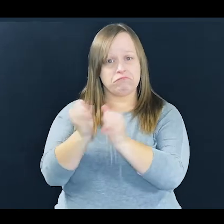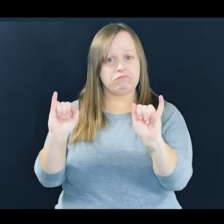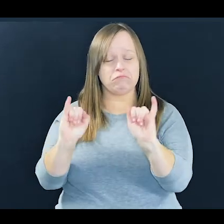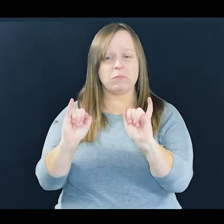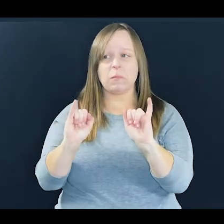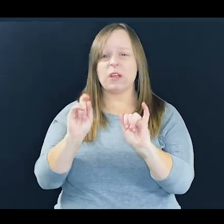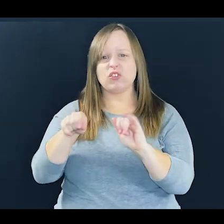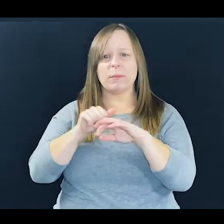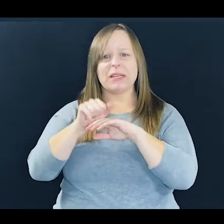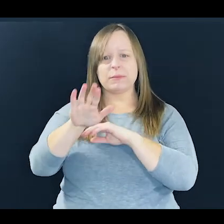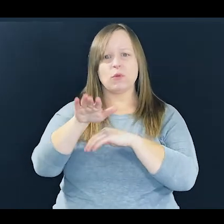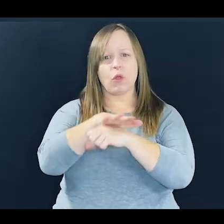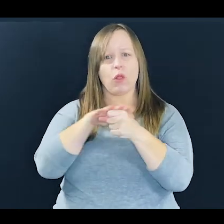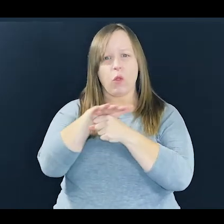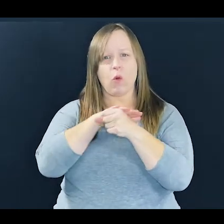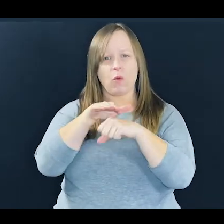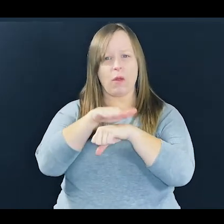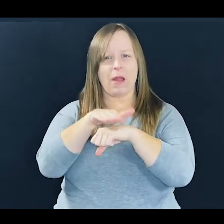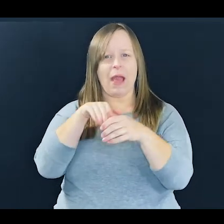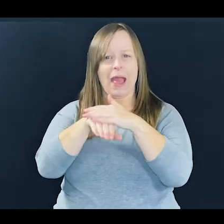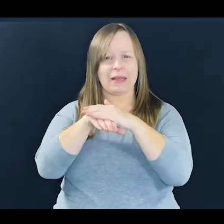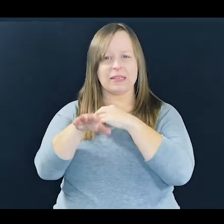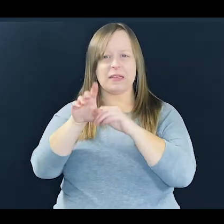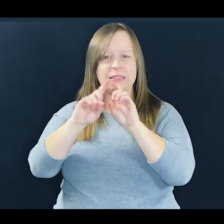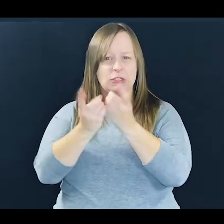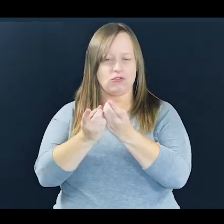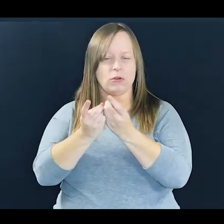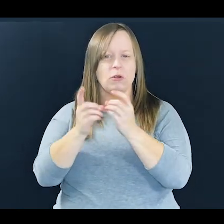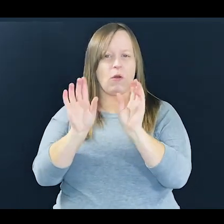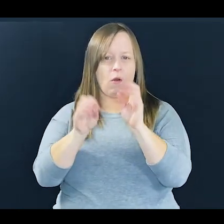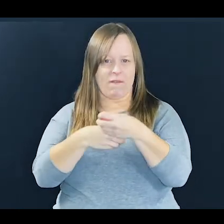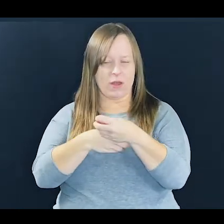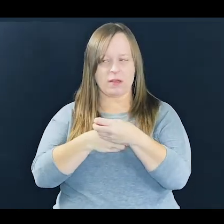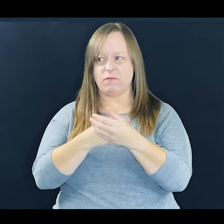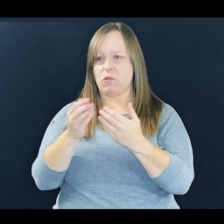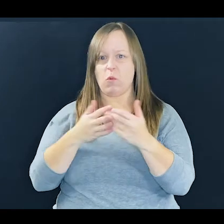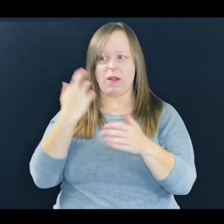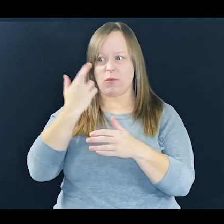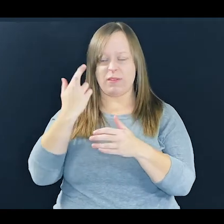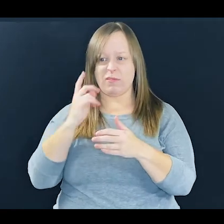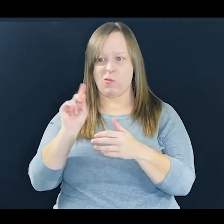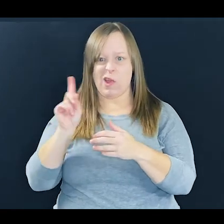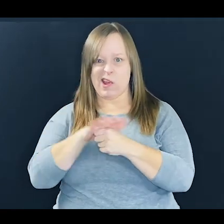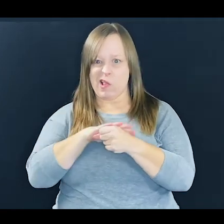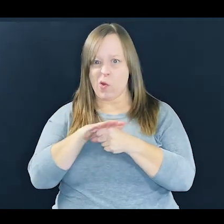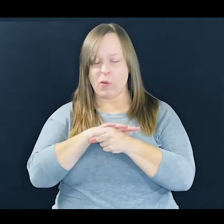The form should be submitted to your local ACCES-VR district office. If for some reason you're not sure where that would be,